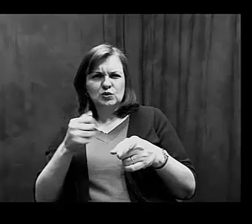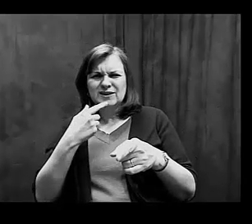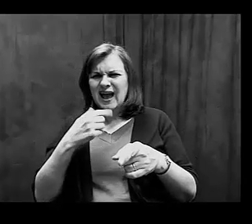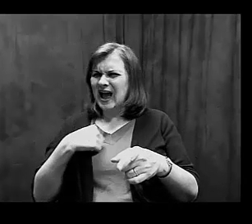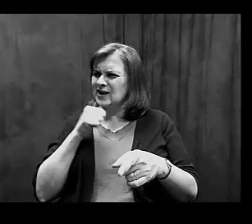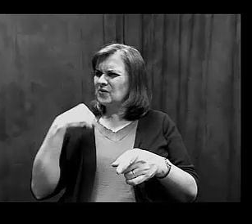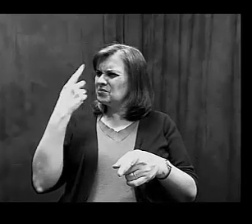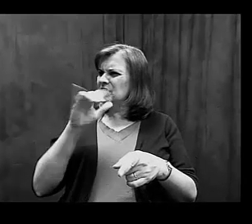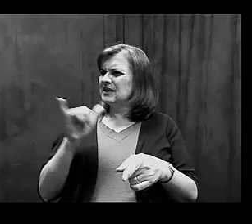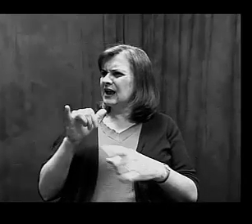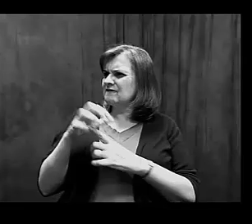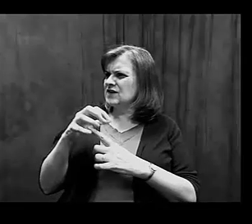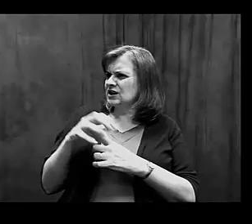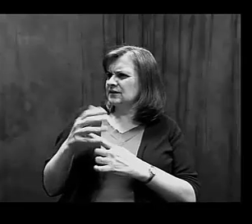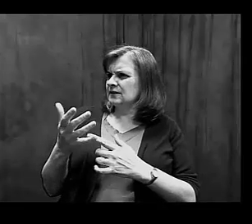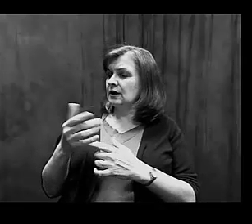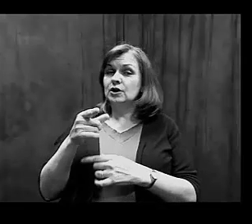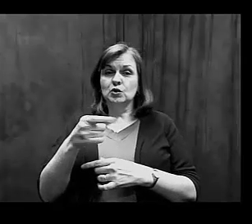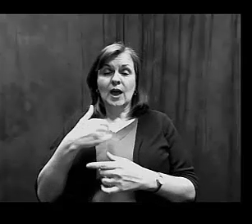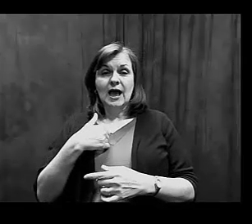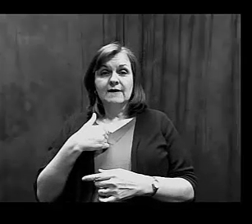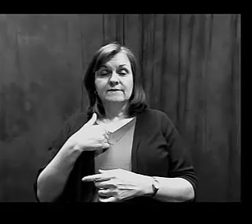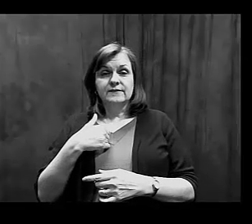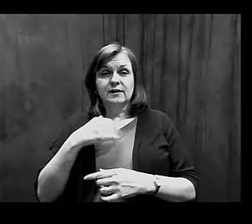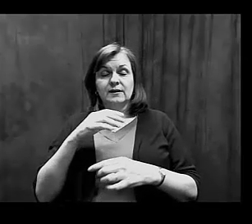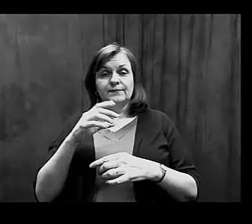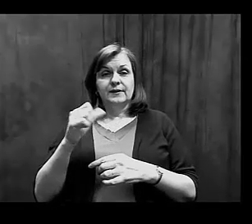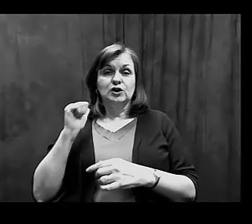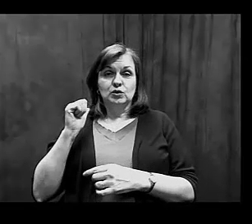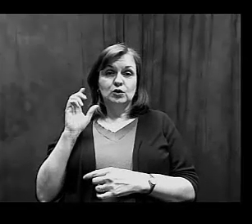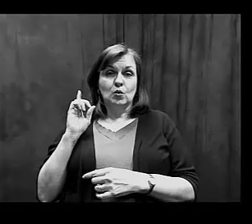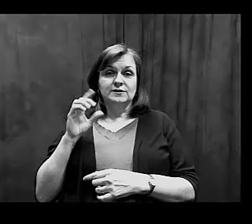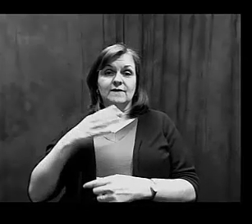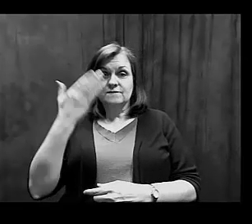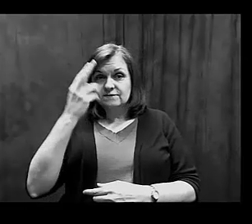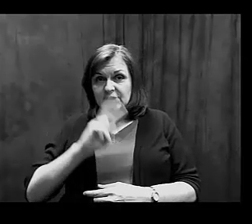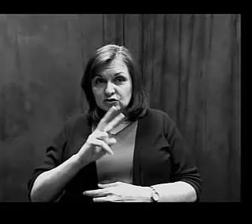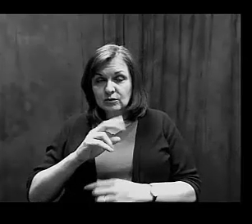you have dorsal, you have a ventral, you have an anterior, you have a posterior. homeobox genes set up a